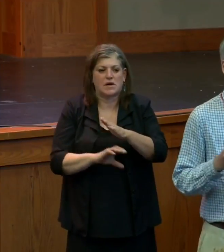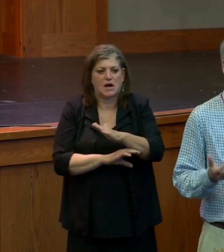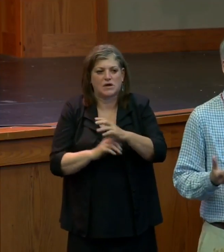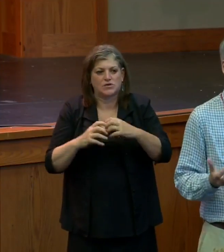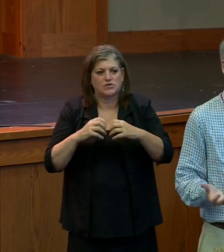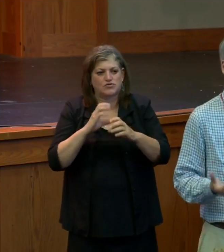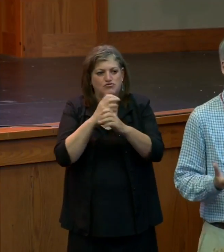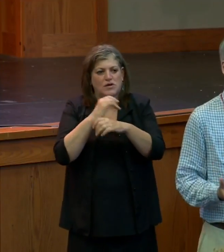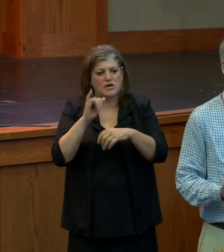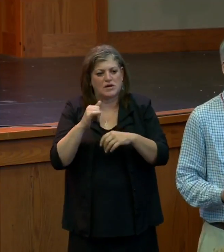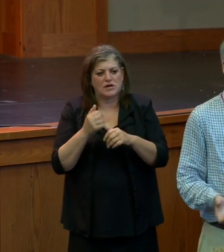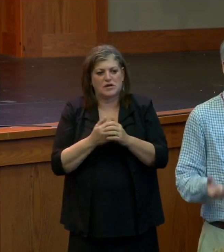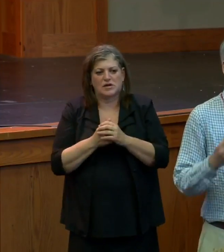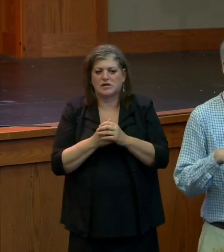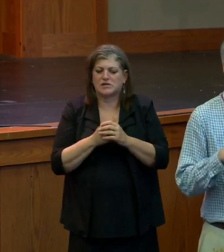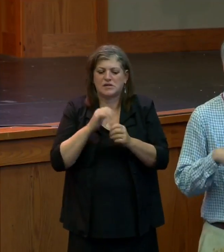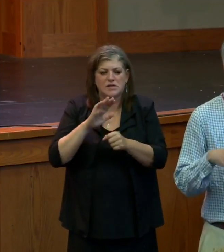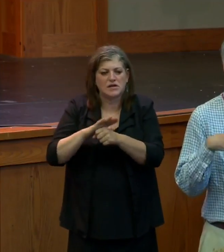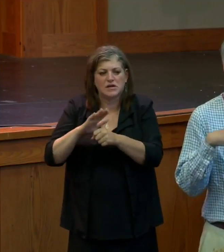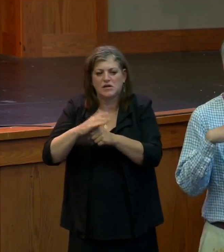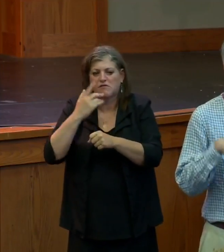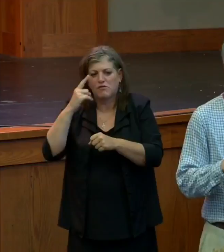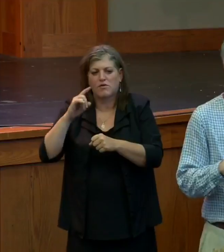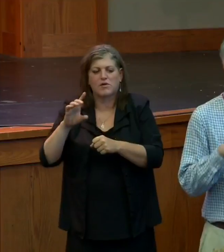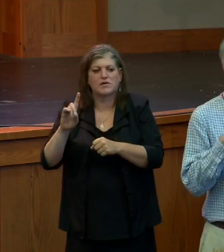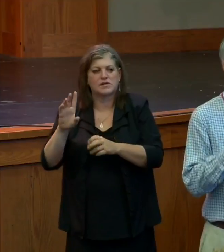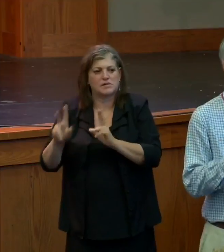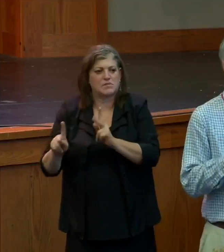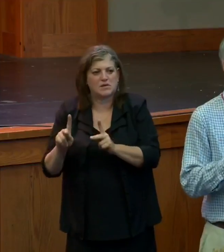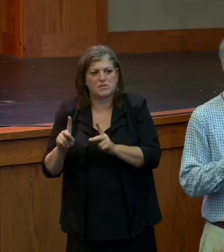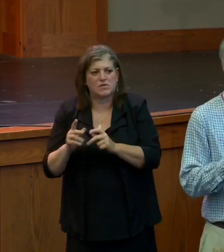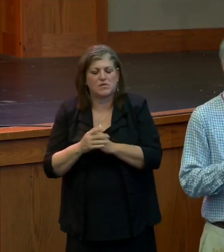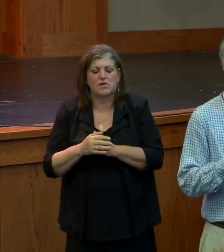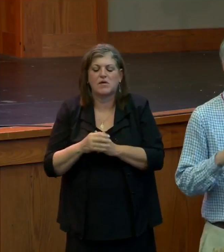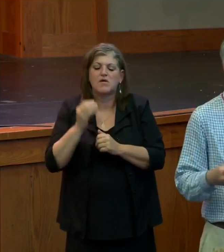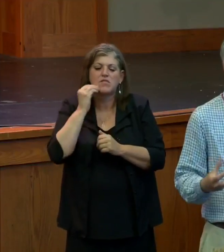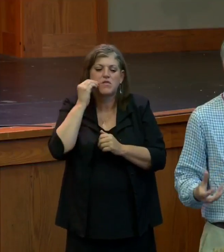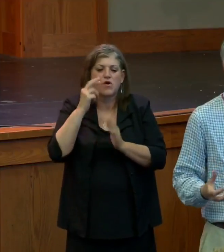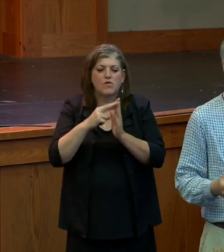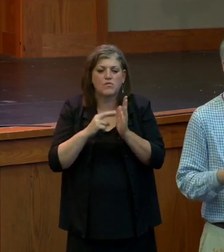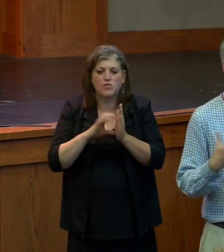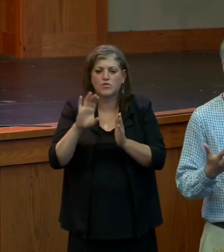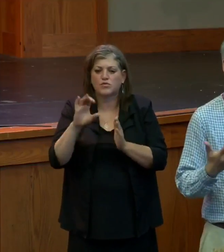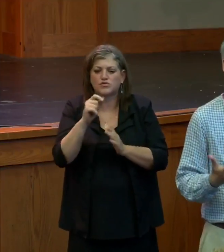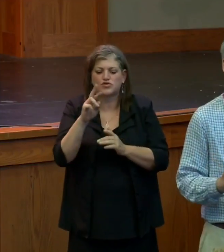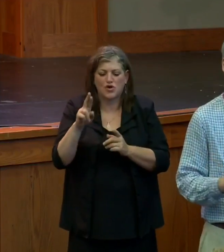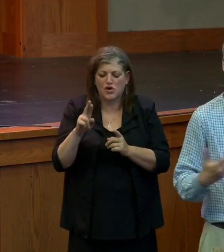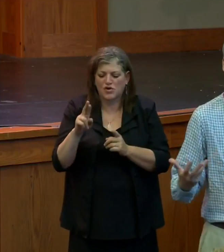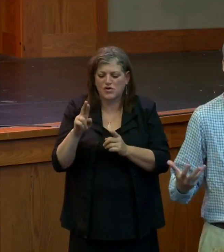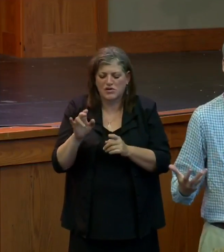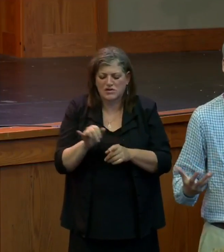WHAT THE PEOPLE OF THE DISTRICT DESERVE AND ESSENTIALLY A HOME RULE CHARTER WITH A FEW TWEAKS AND THE HOME RULE CHARTER IS AN